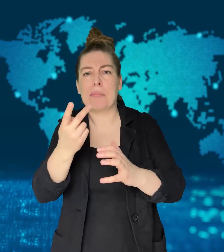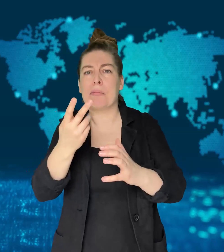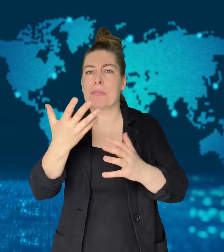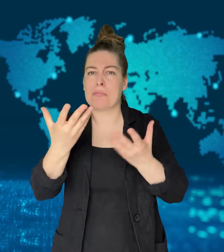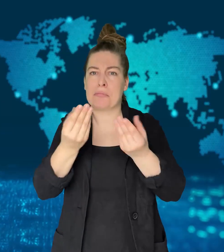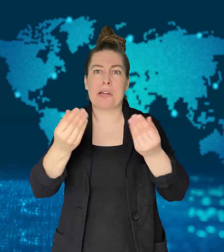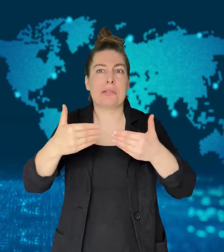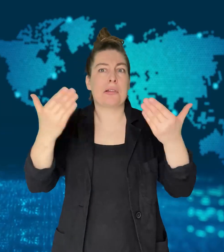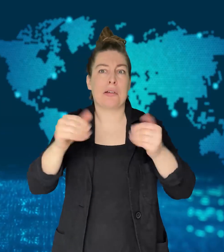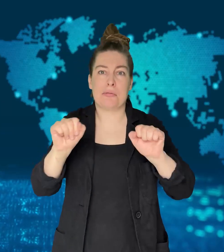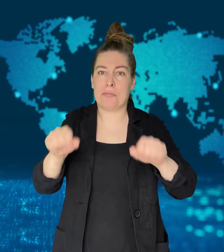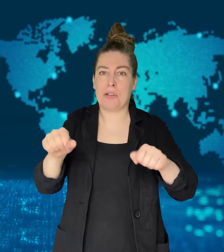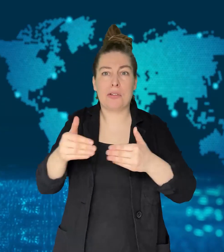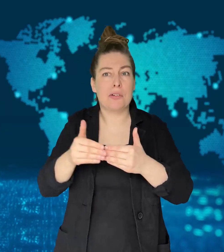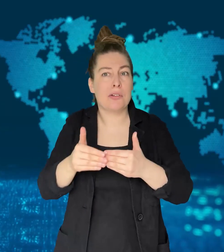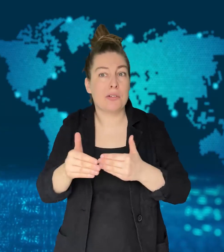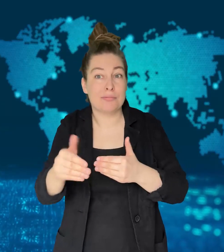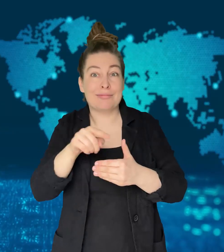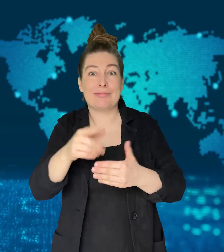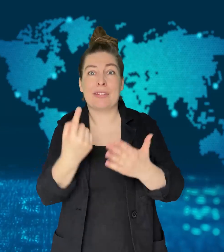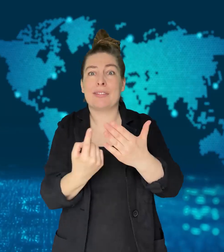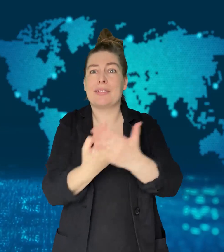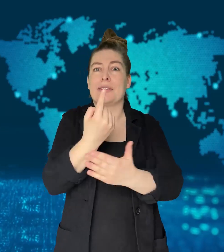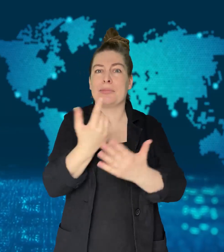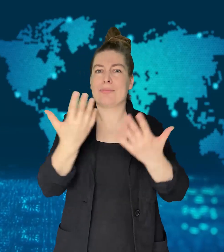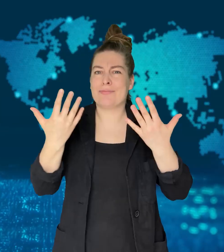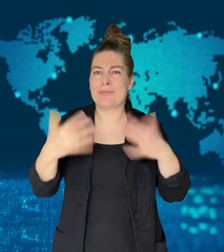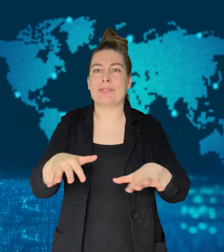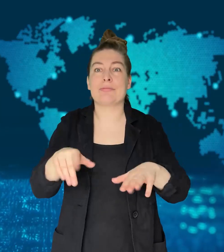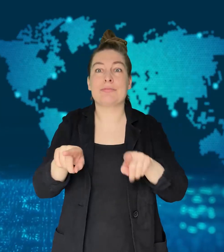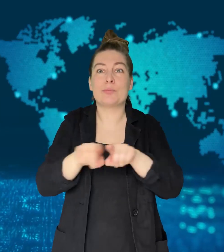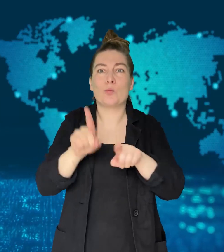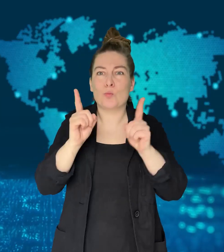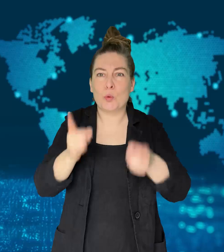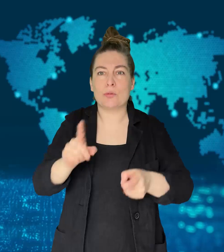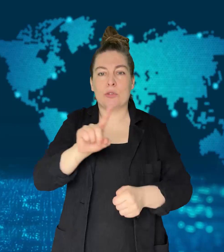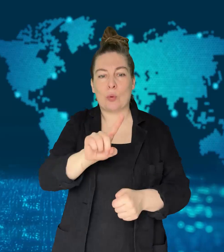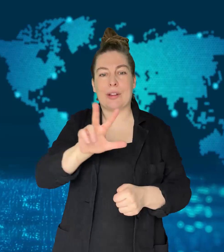and over 200,000 people were stranded,